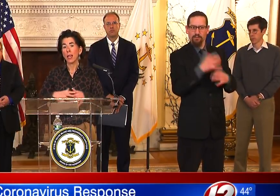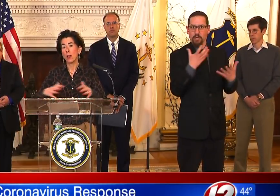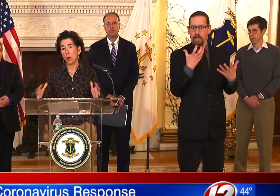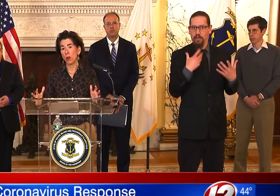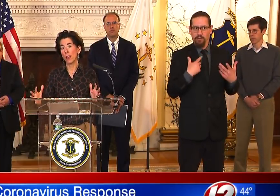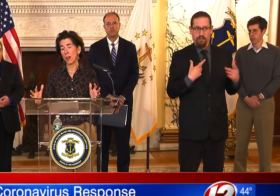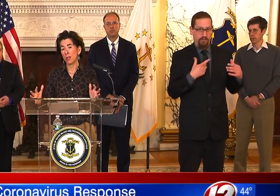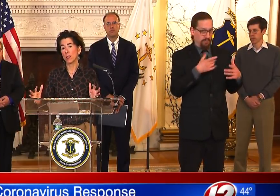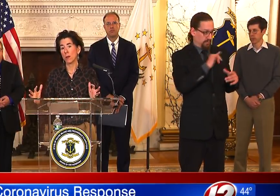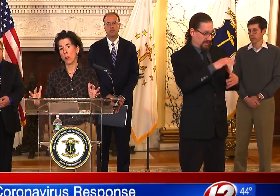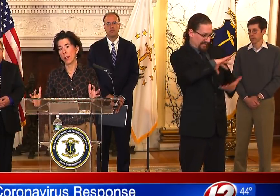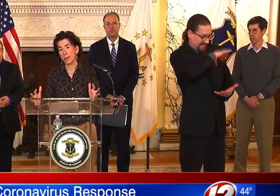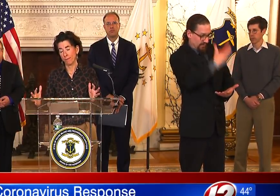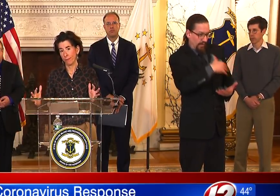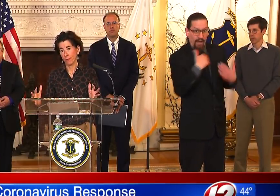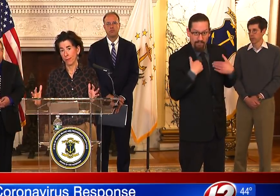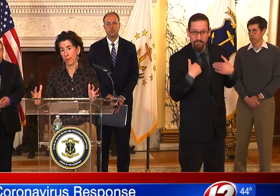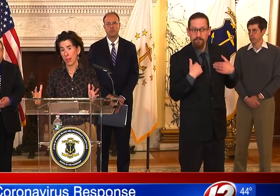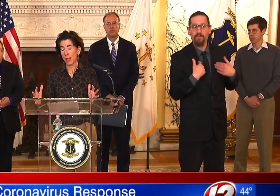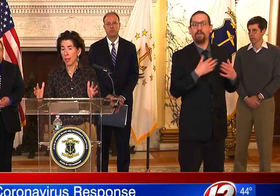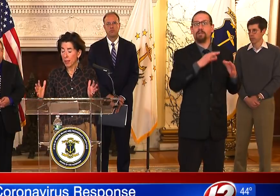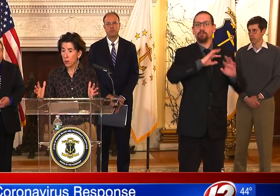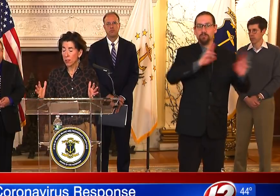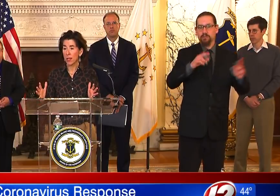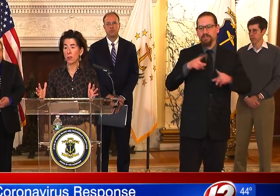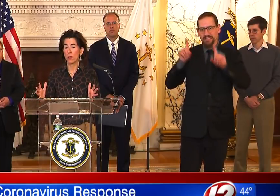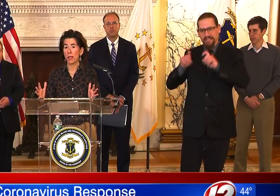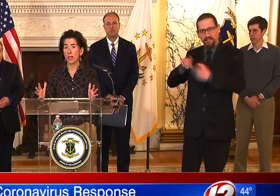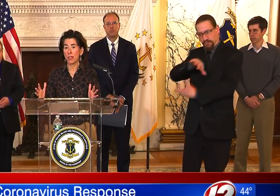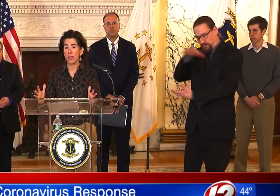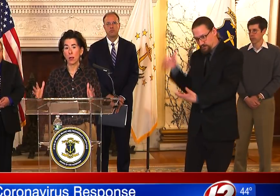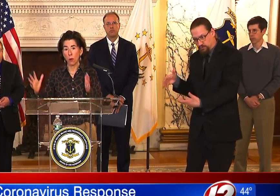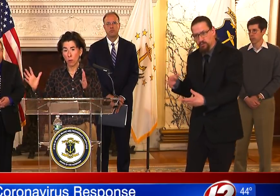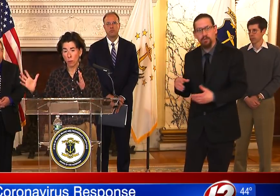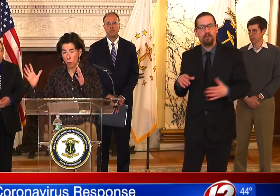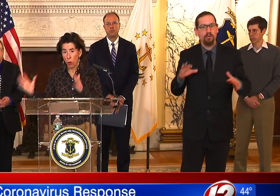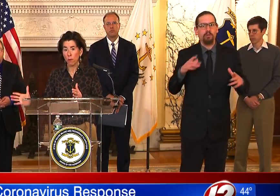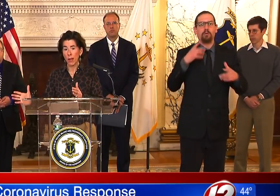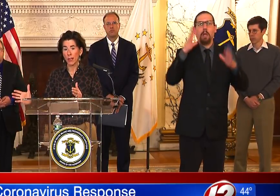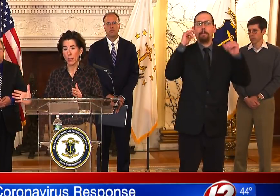DOWN OUR RAMP OF THE CURVE WHILE WE CONTINUE TO PEDAL AS HARD AS WE CAN TO GET